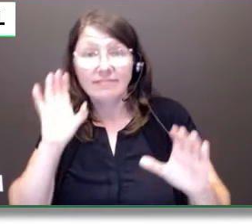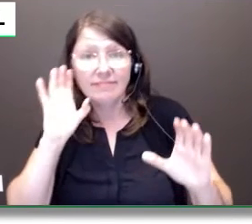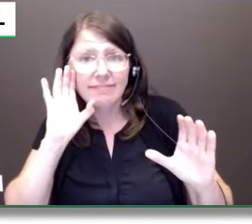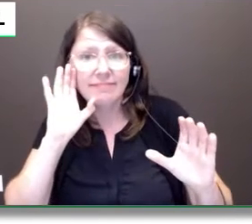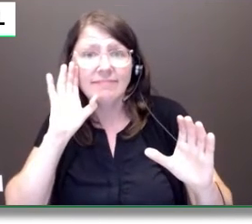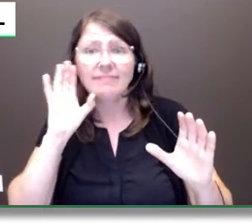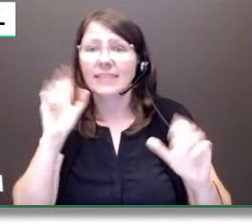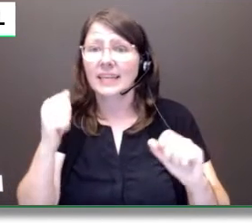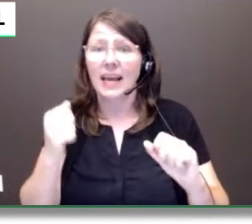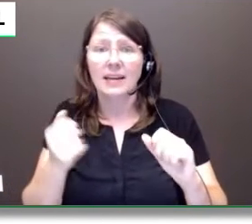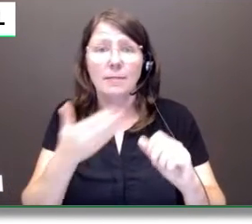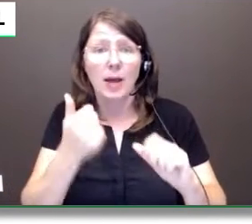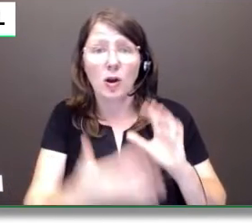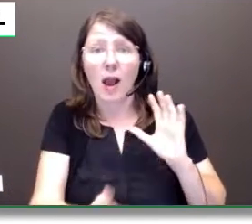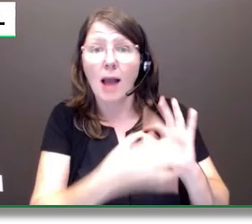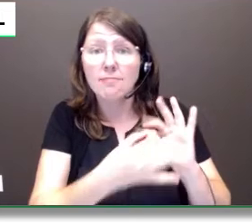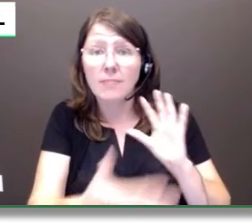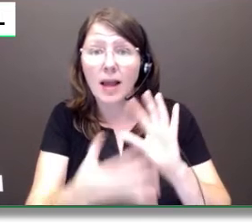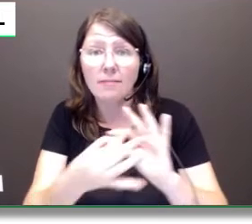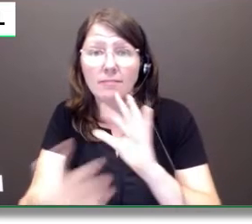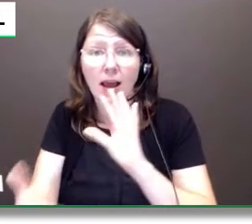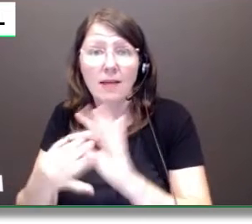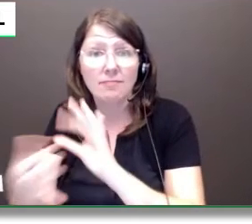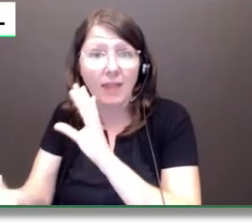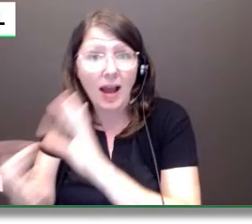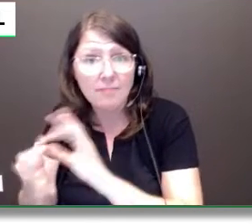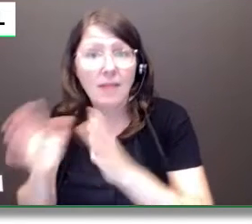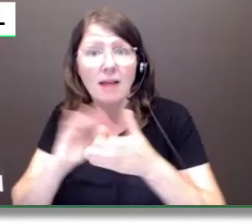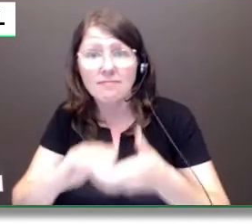accessible inclusive parks.